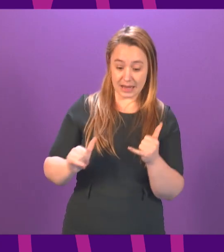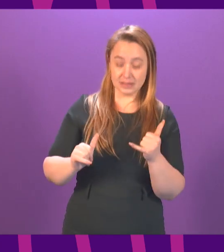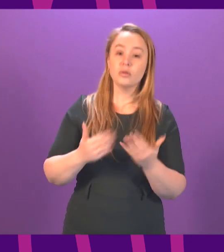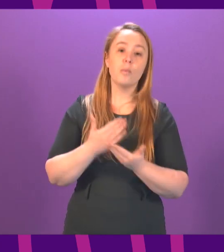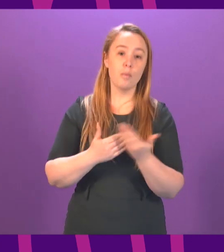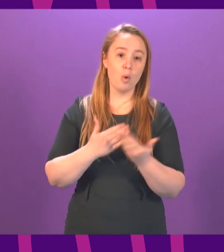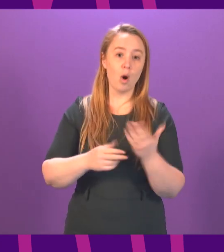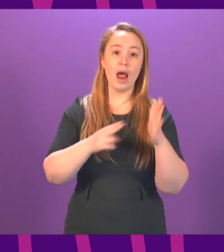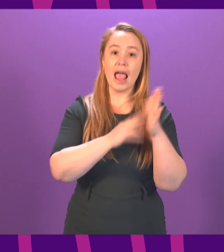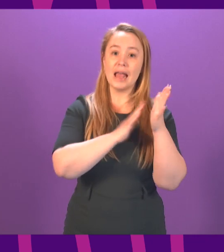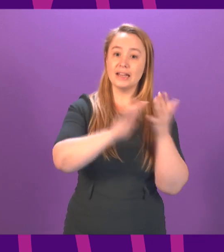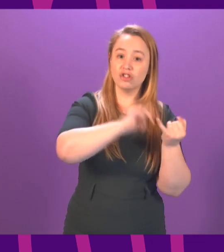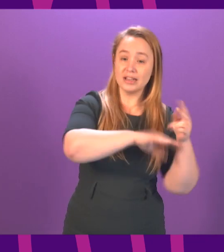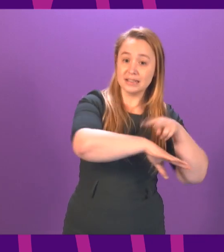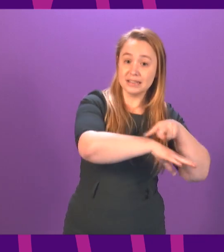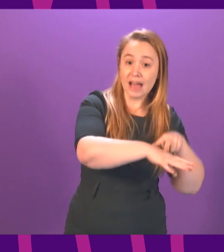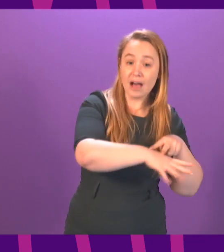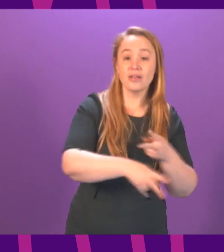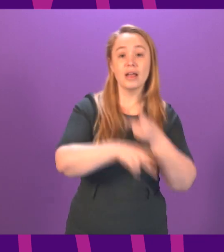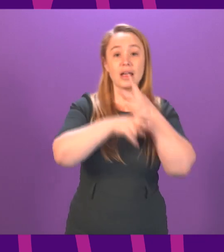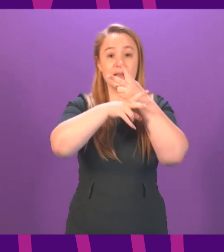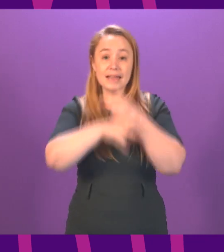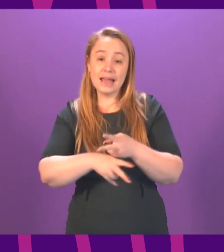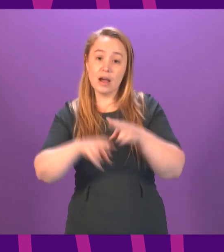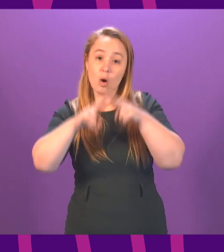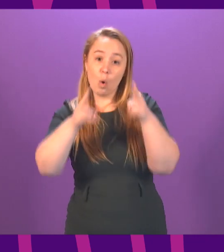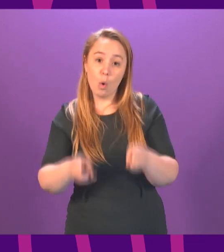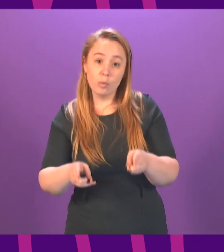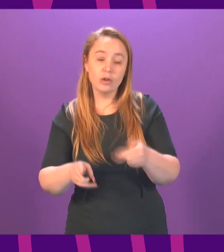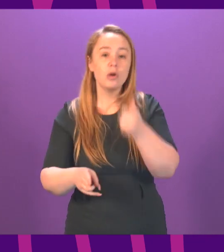and of national health service staff, and we are using community asymptomatic testing,